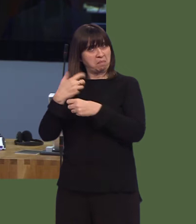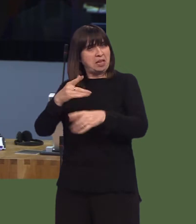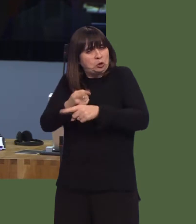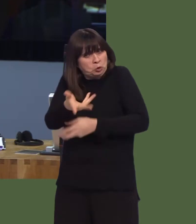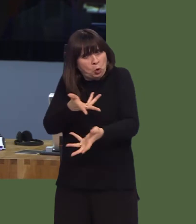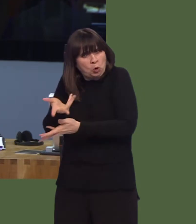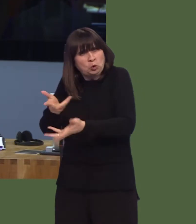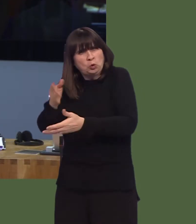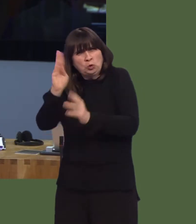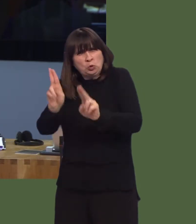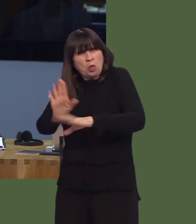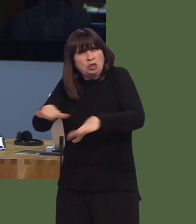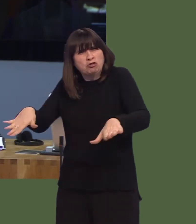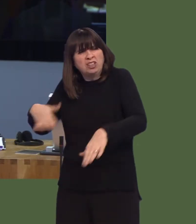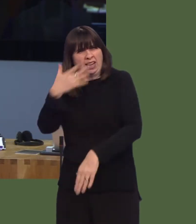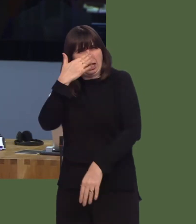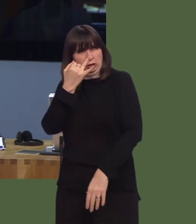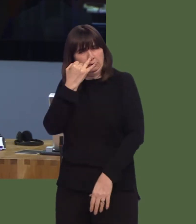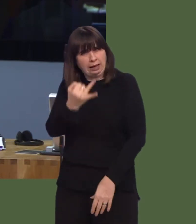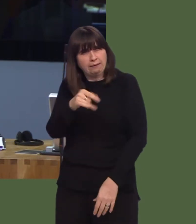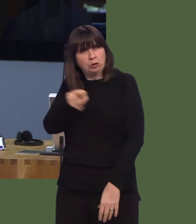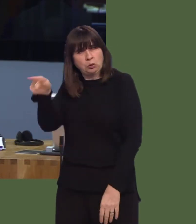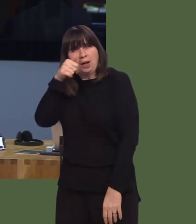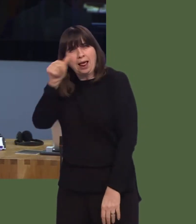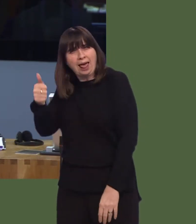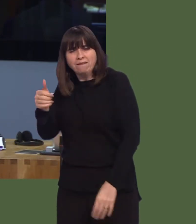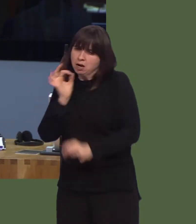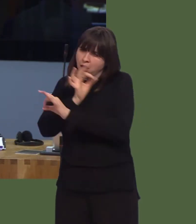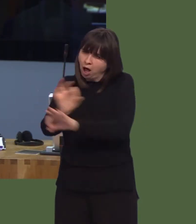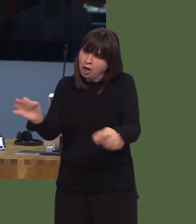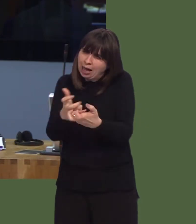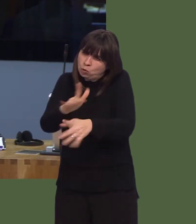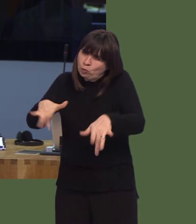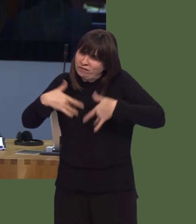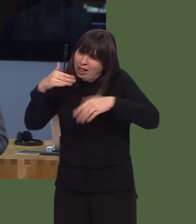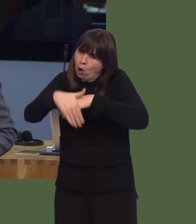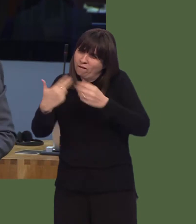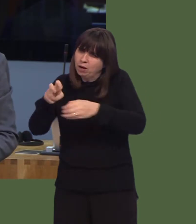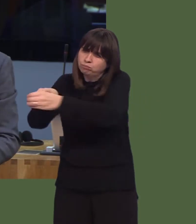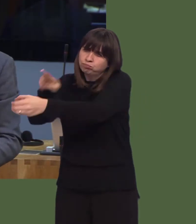schoolchildren between the ages of seven and 11 for their views on Brexitóperhaps it shows